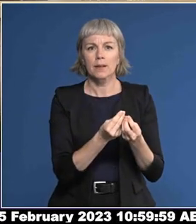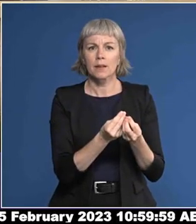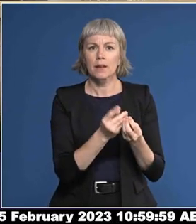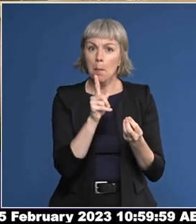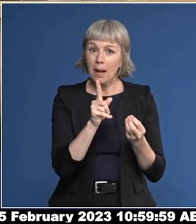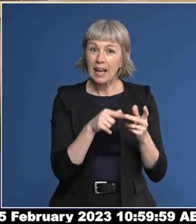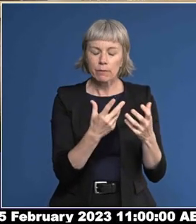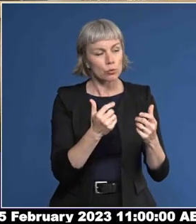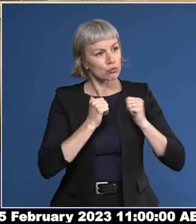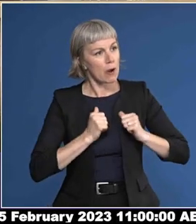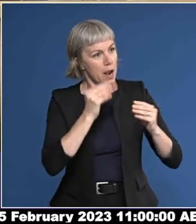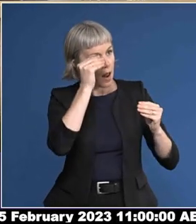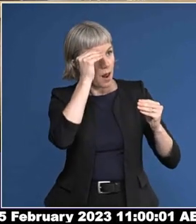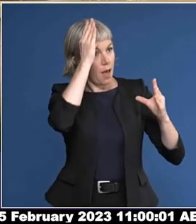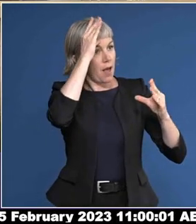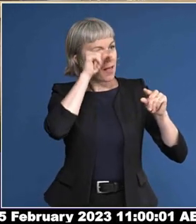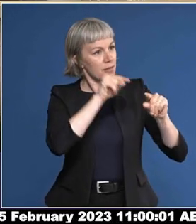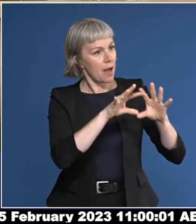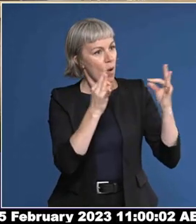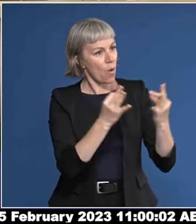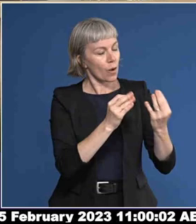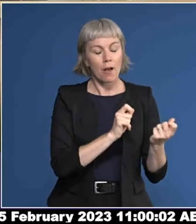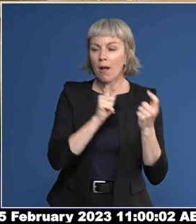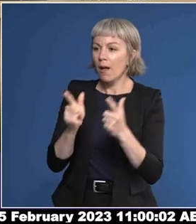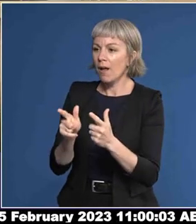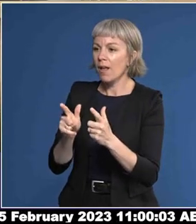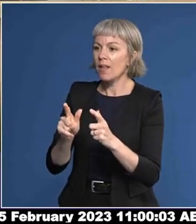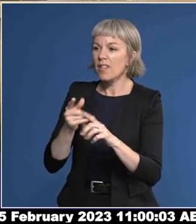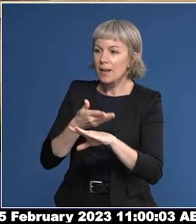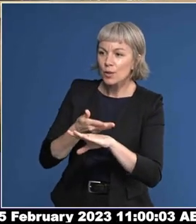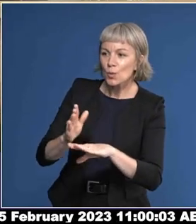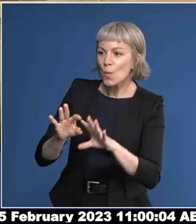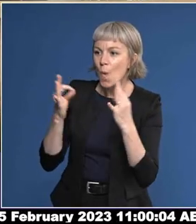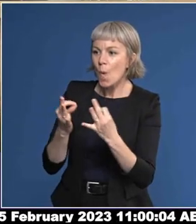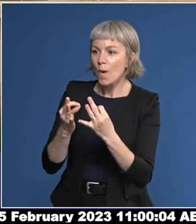We have - it was talked about earlier where employees work across different services.